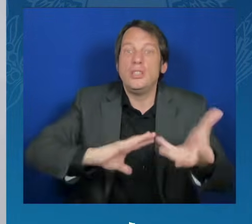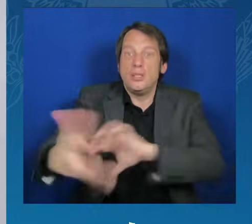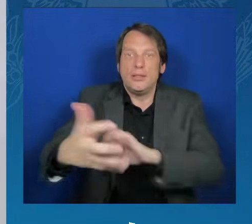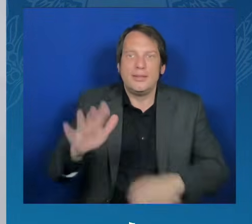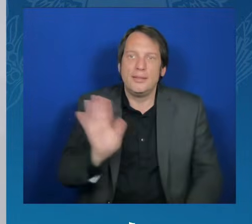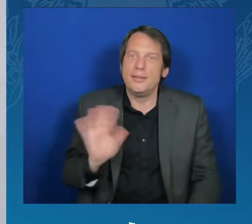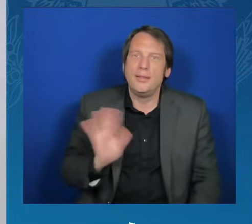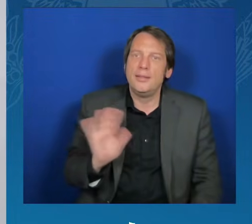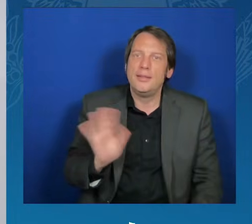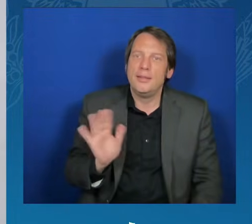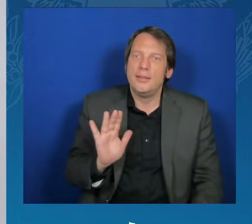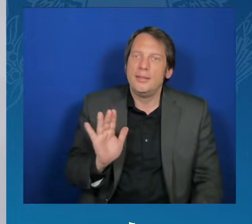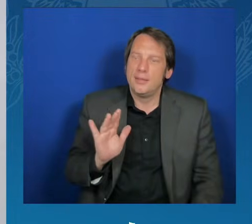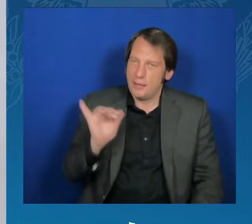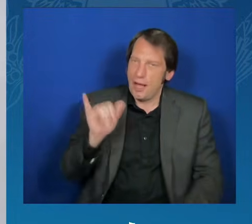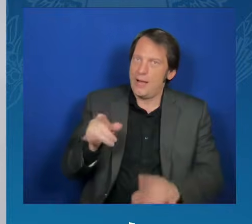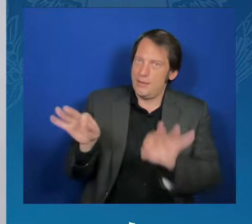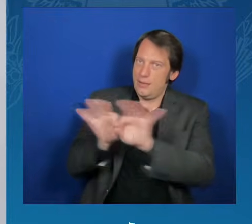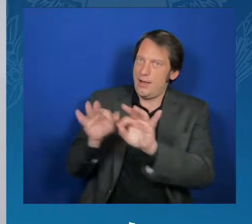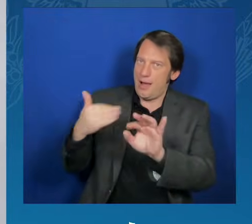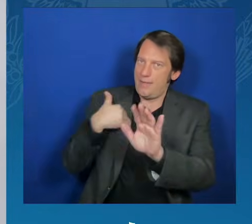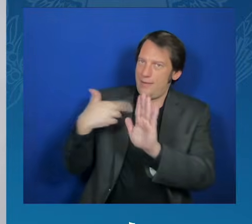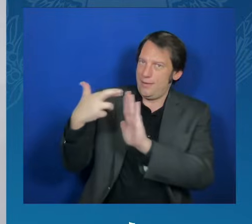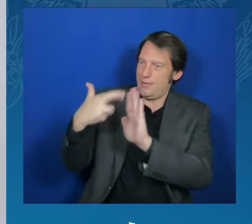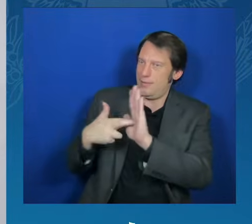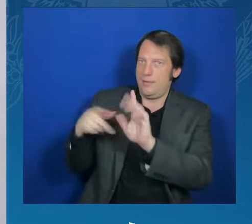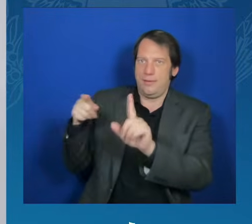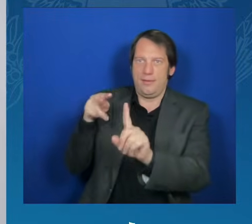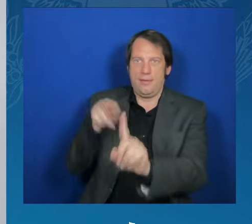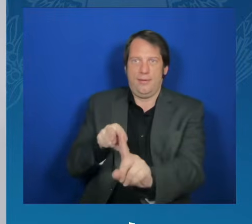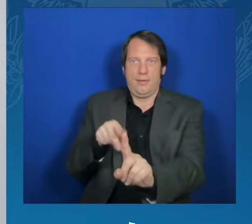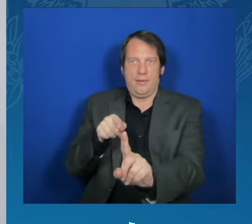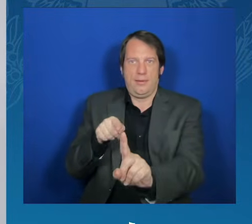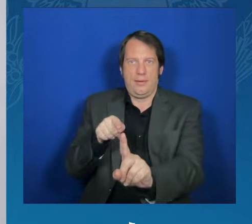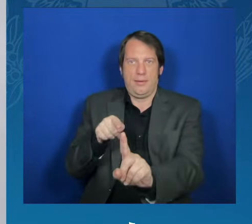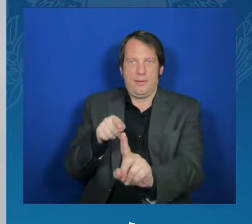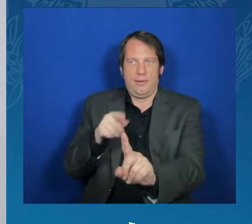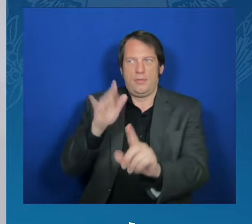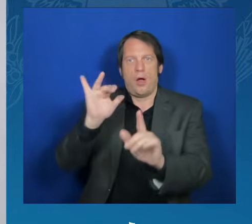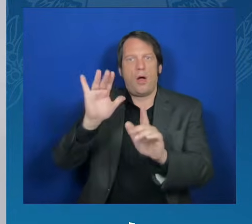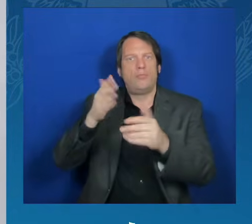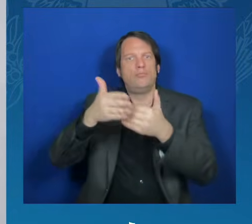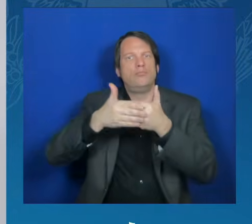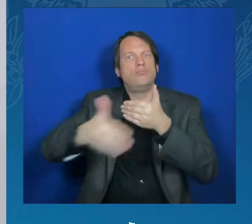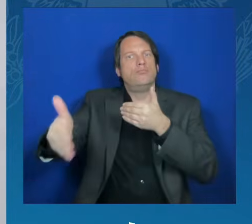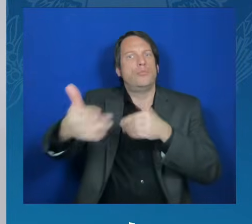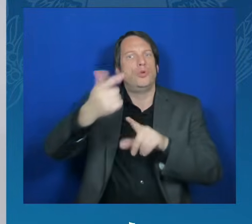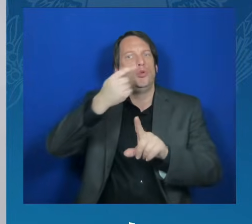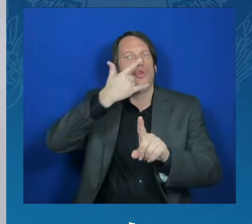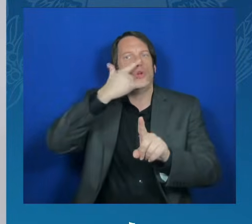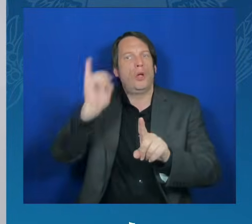including the importance of security for Gaza and the region, both interim and permanent;